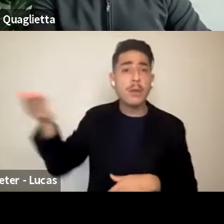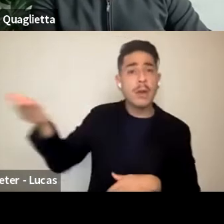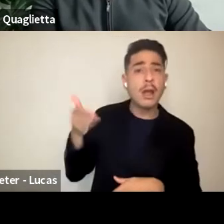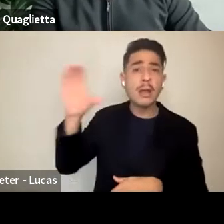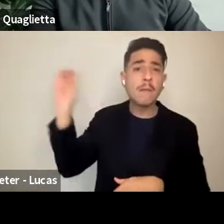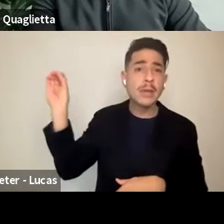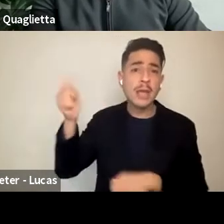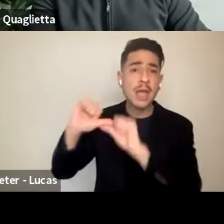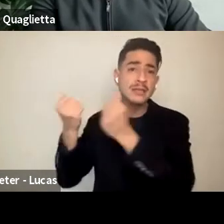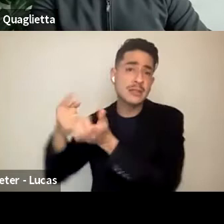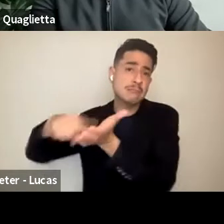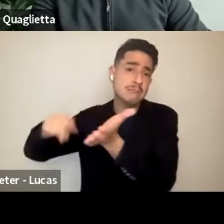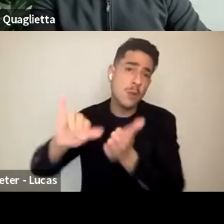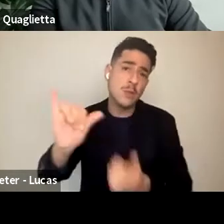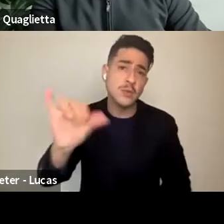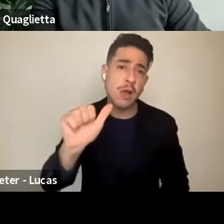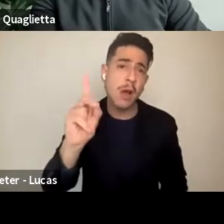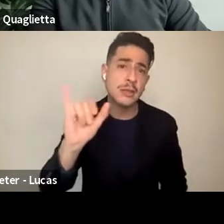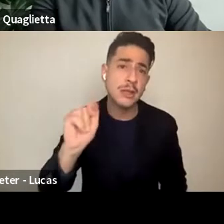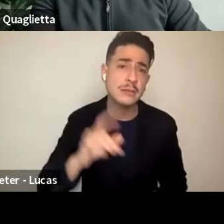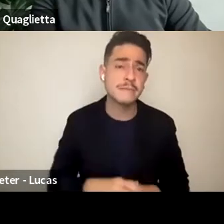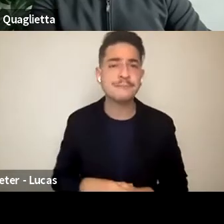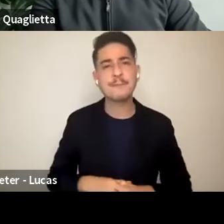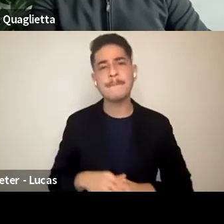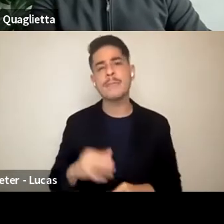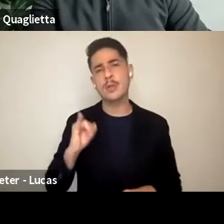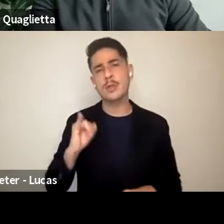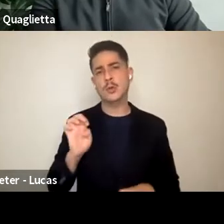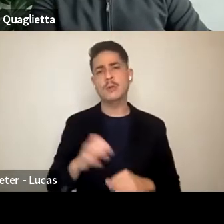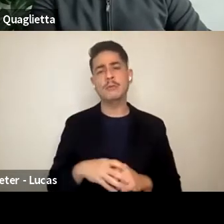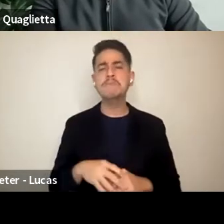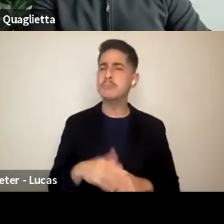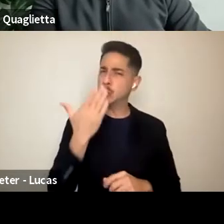Yeah. So then there's a great point. It makes me think, well, how do you know what to audit when